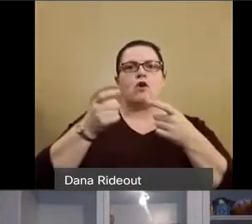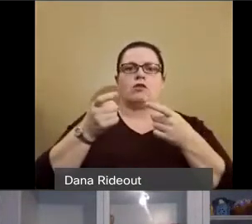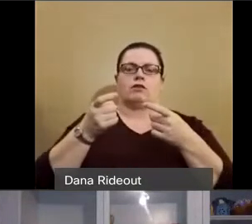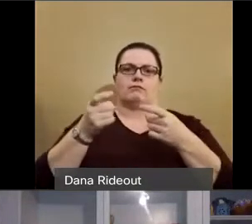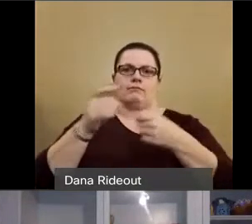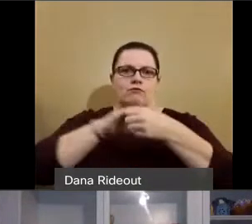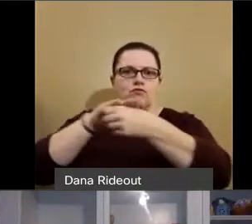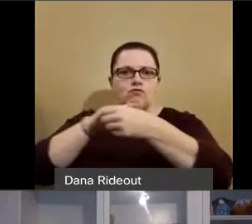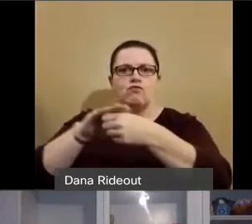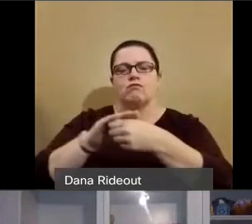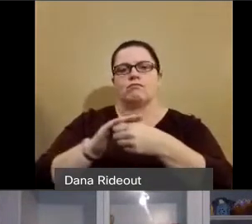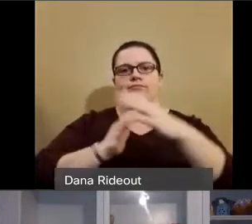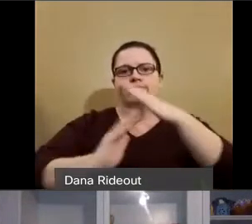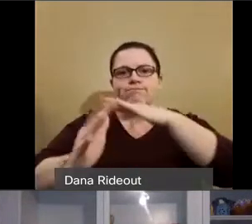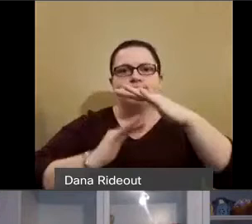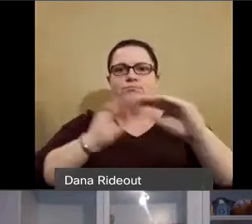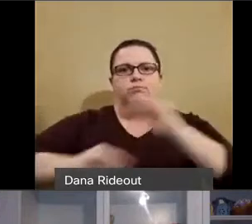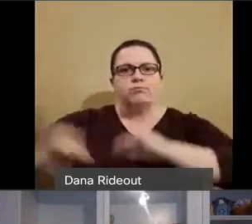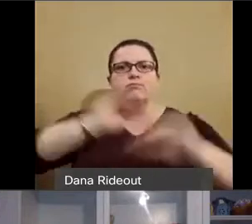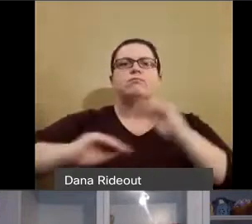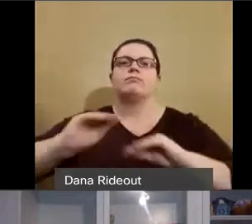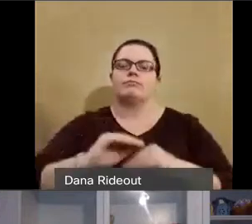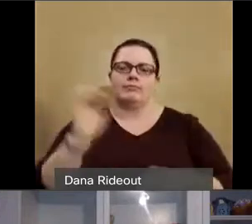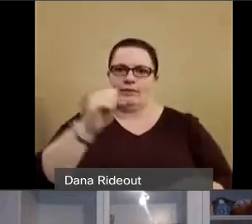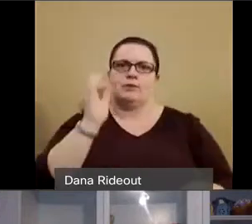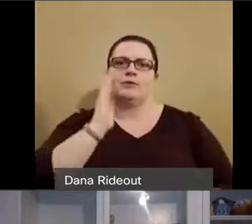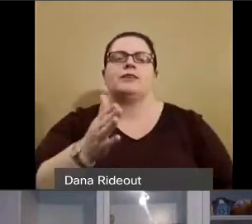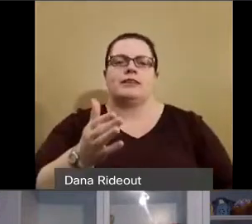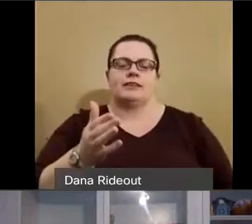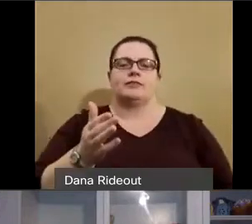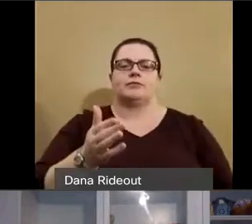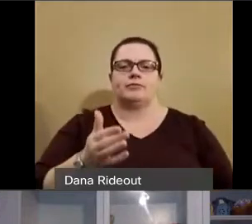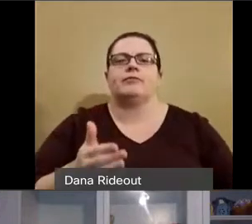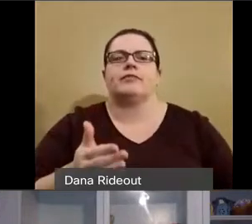Sure, so I'm going to preface this by saying not a public health expert not an emphasis.